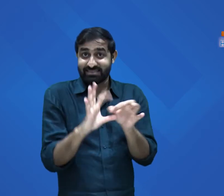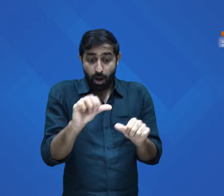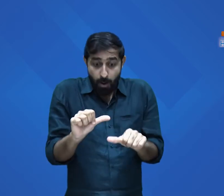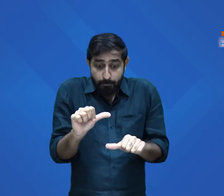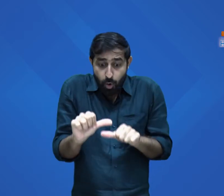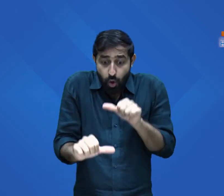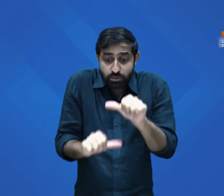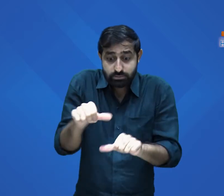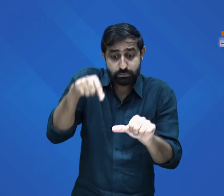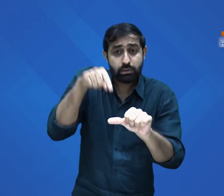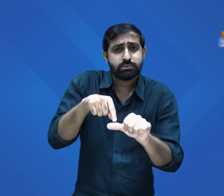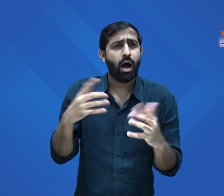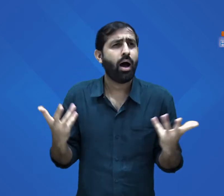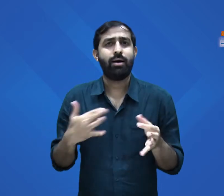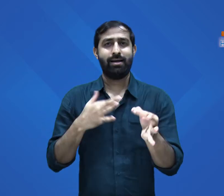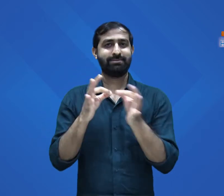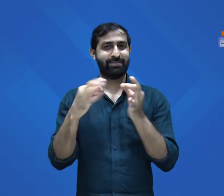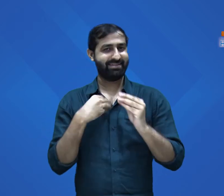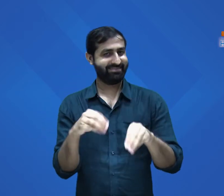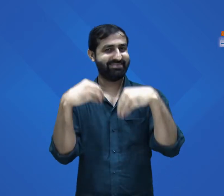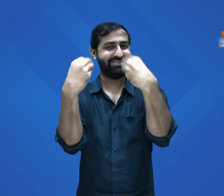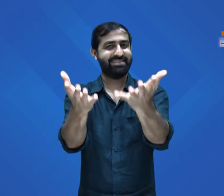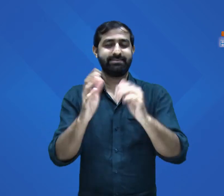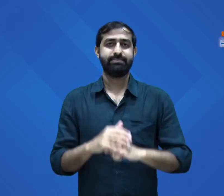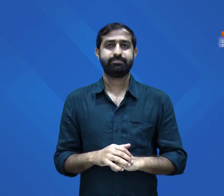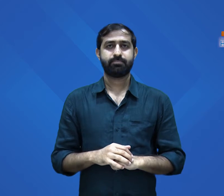How is language processed in our mind? Let me tell you.